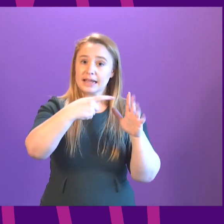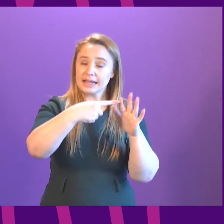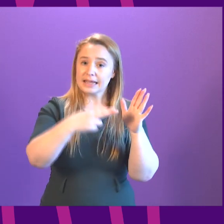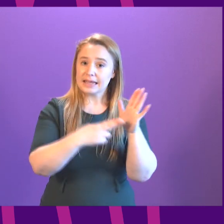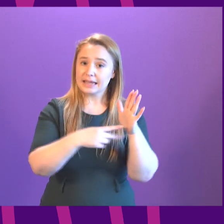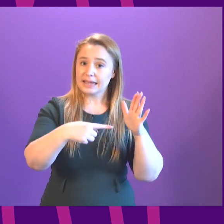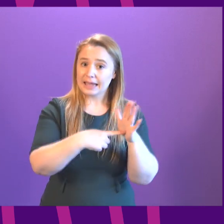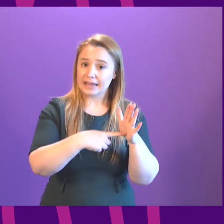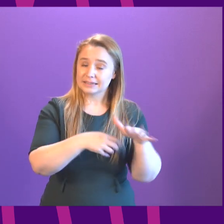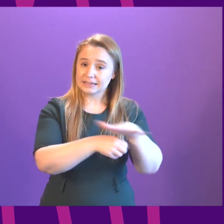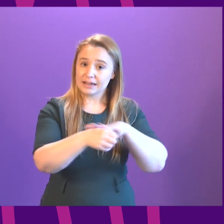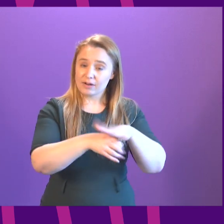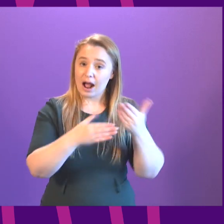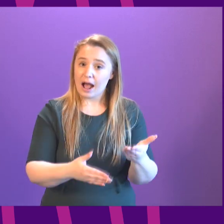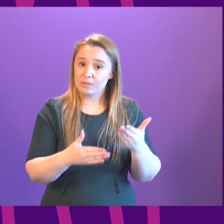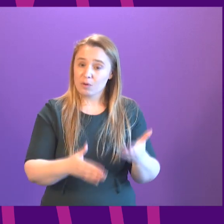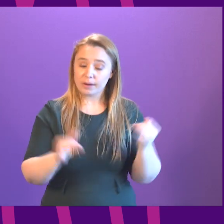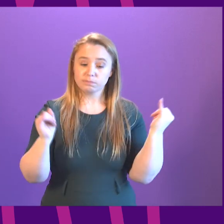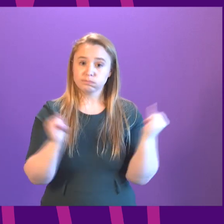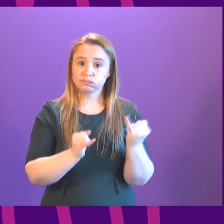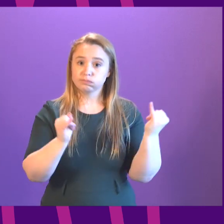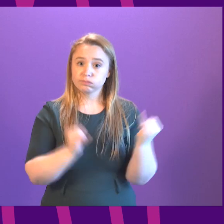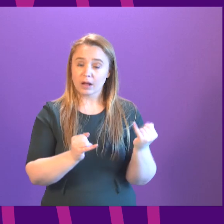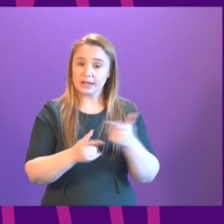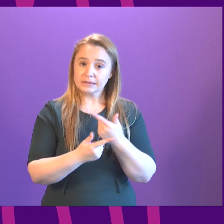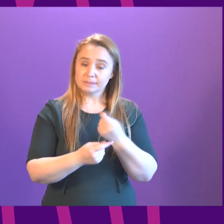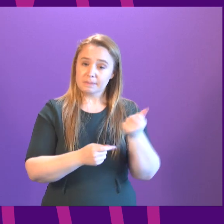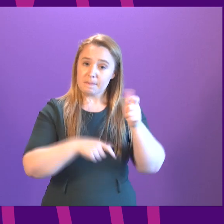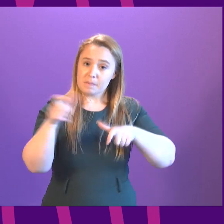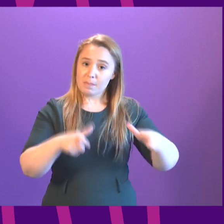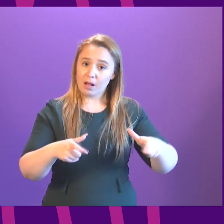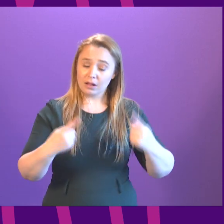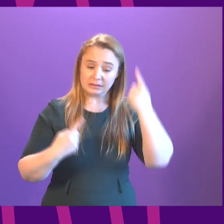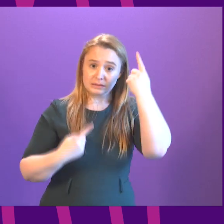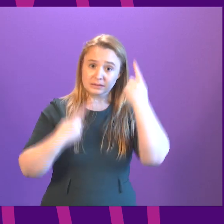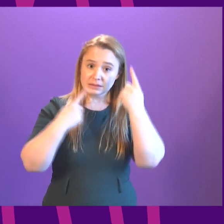Does the First Minister agree that the most pragmatic approach—and the safest approach